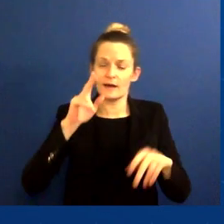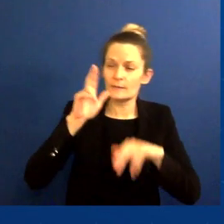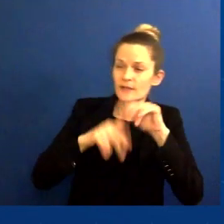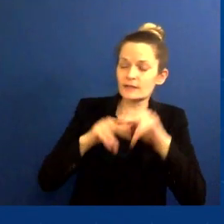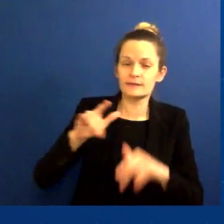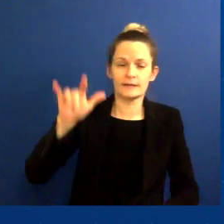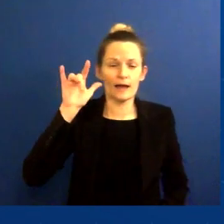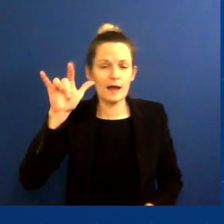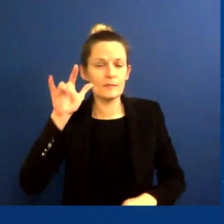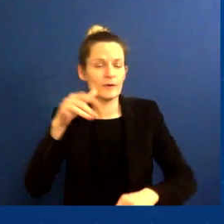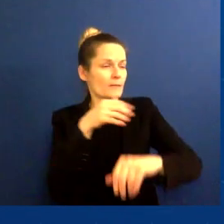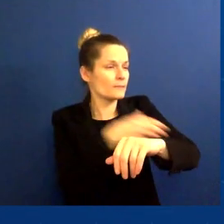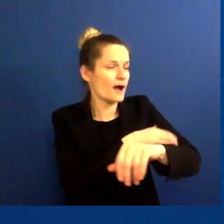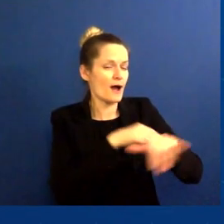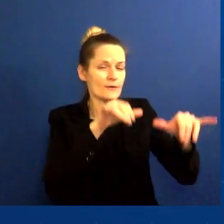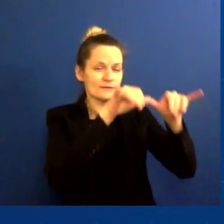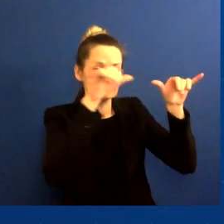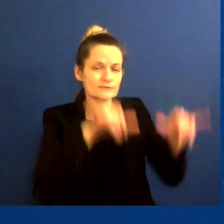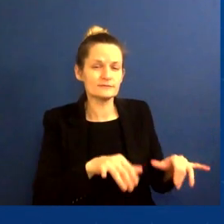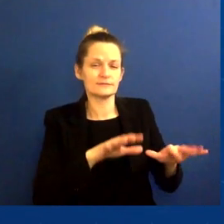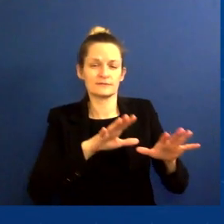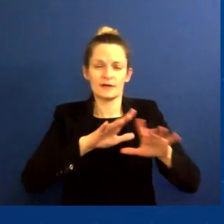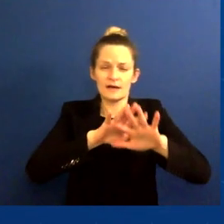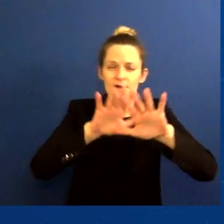that need to be modernized and built for the future.